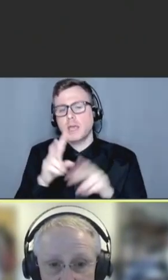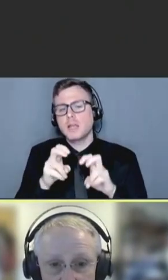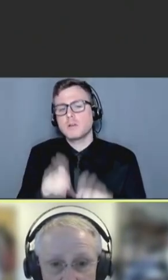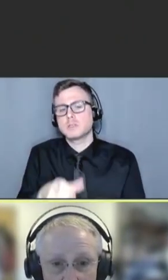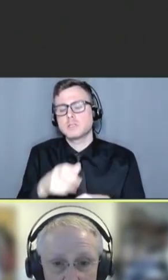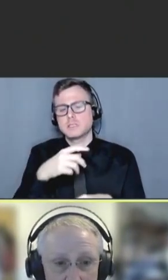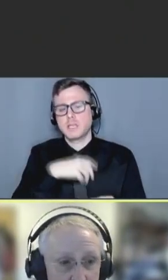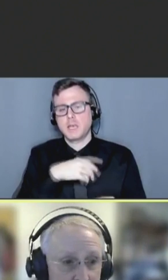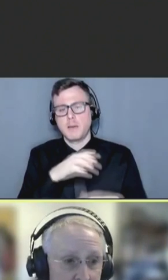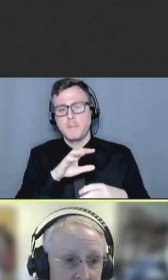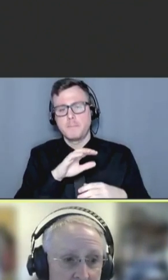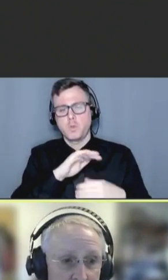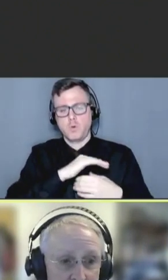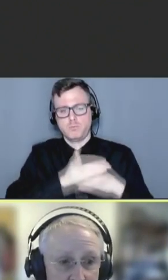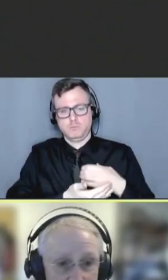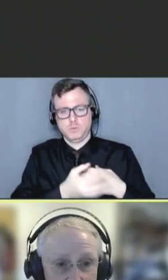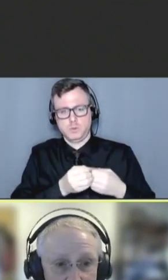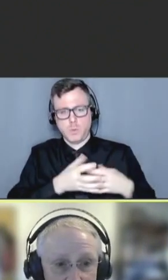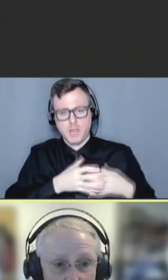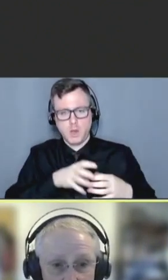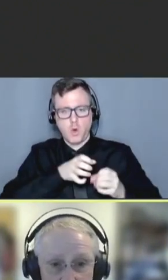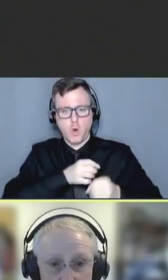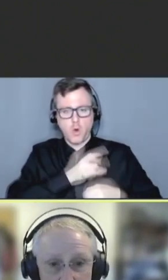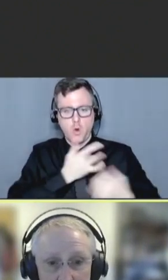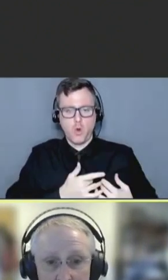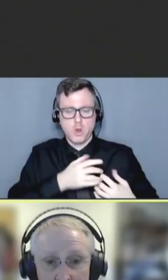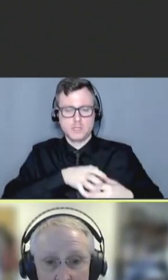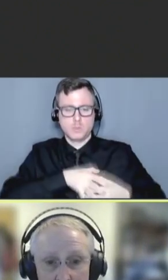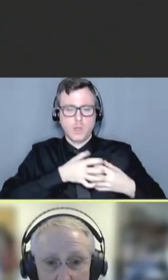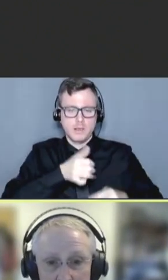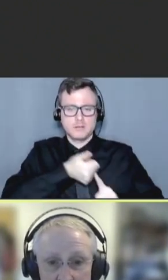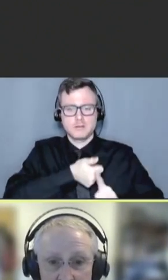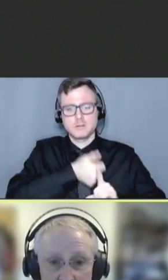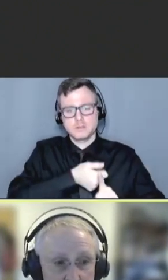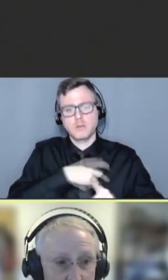incidents following the first booster dose and dose two are similar. Although case counts